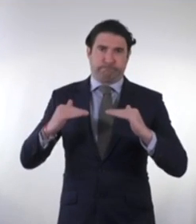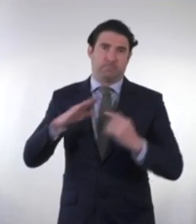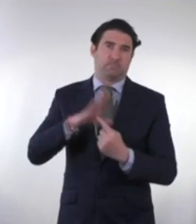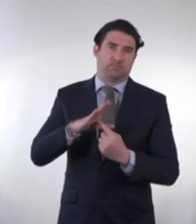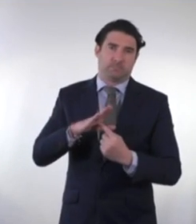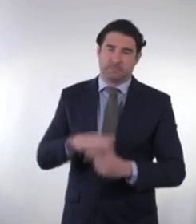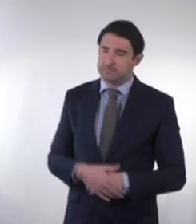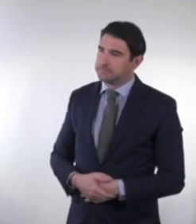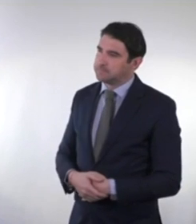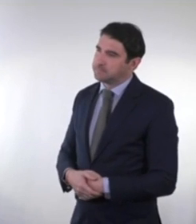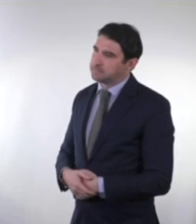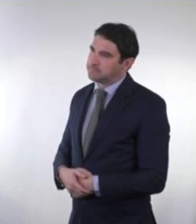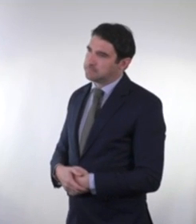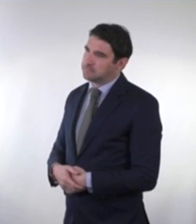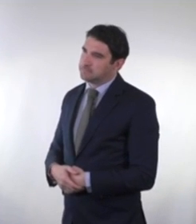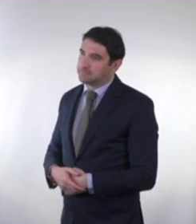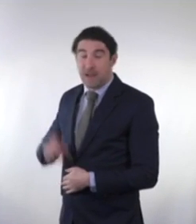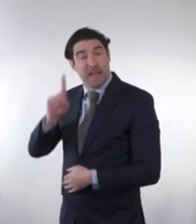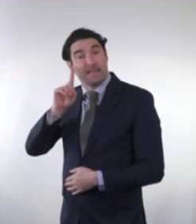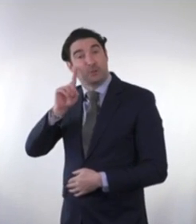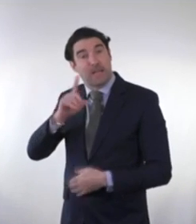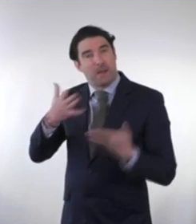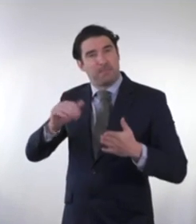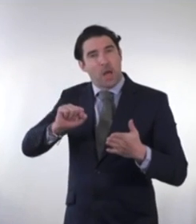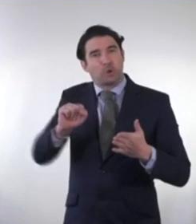Jane Hunt (Loughborough) (Con) The rotary club of Loughborough Beacon